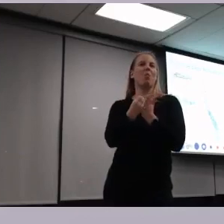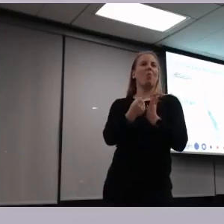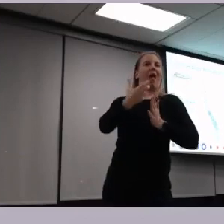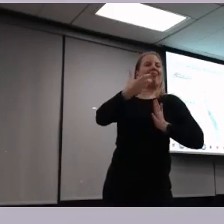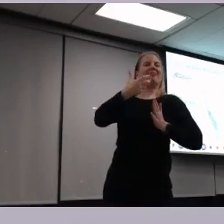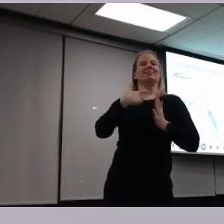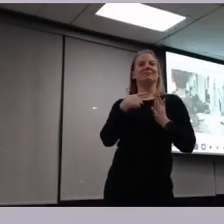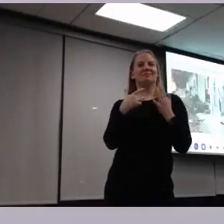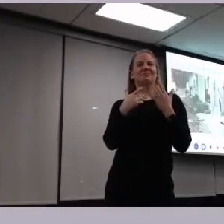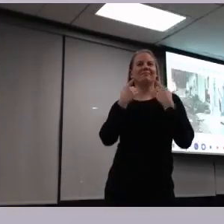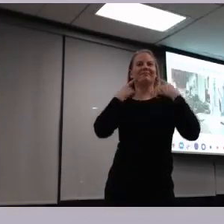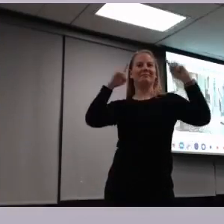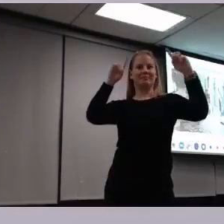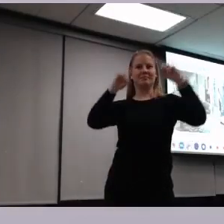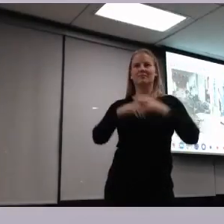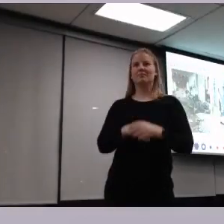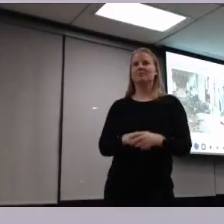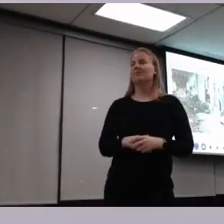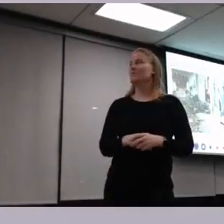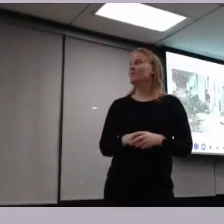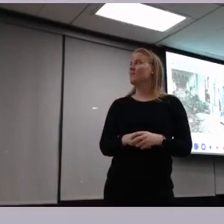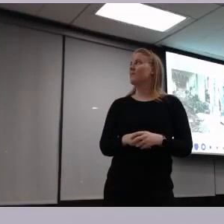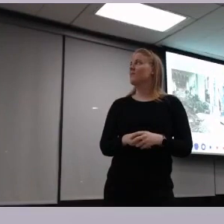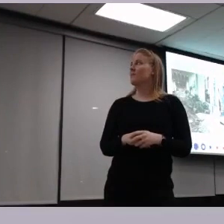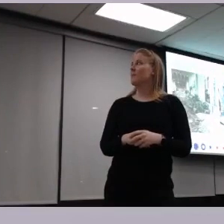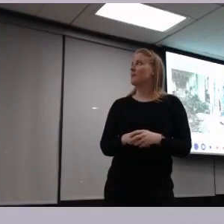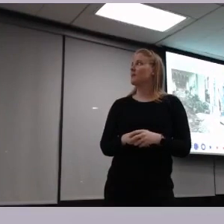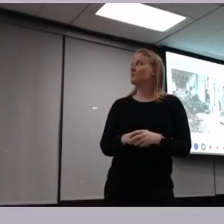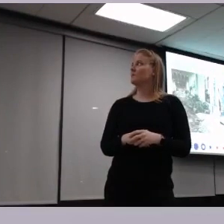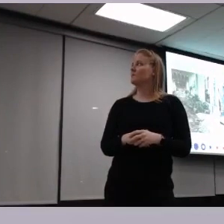That's light moving forward.